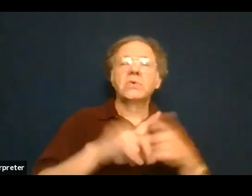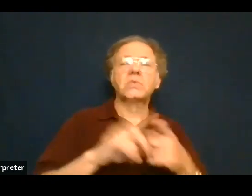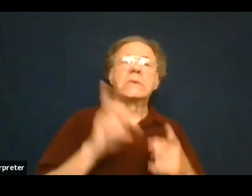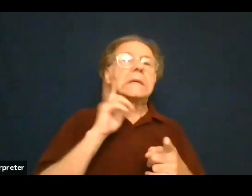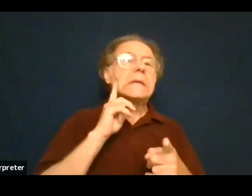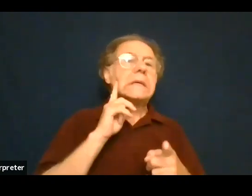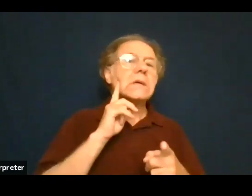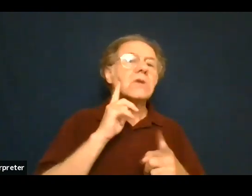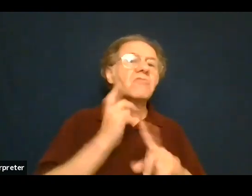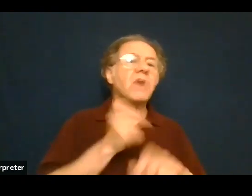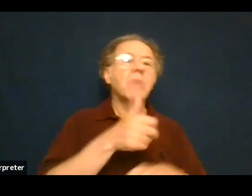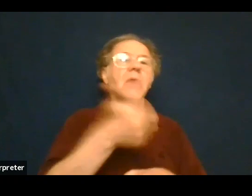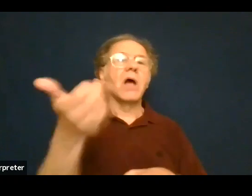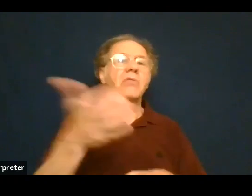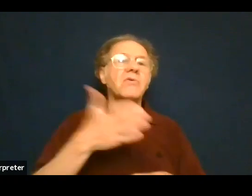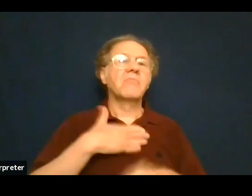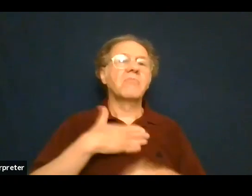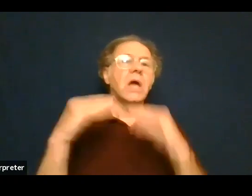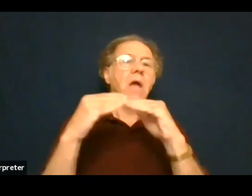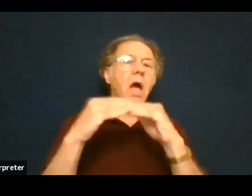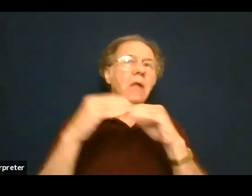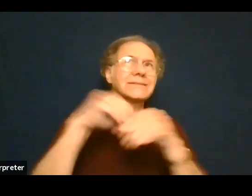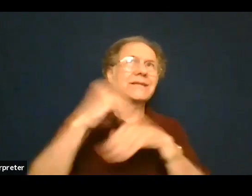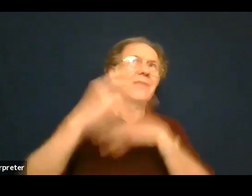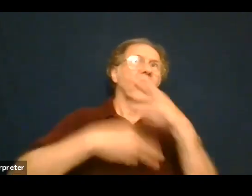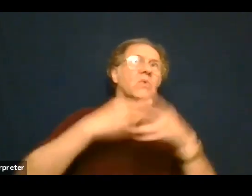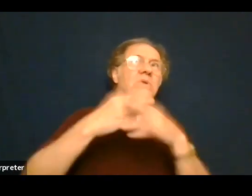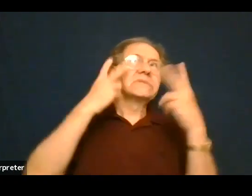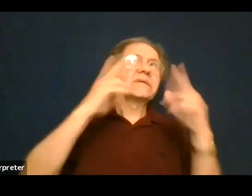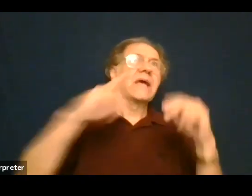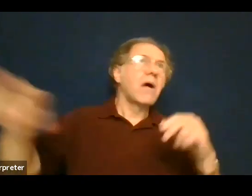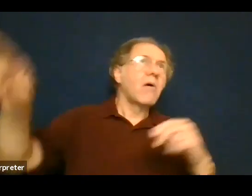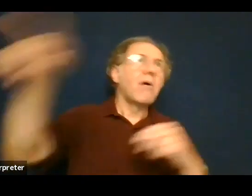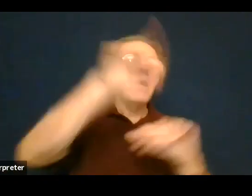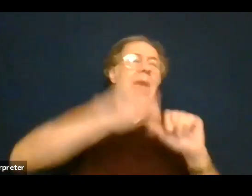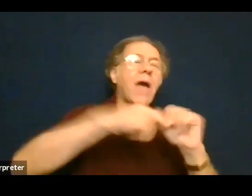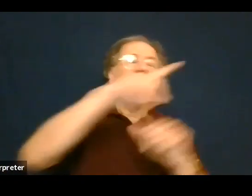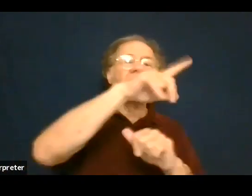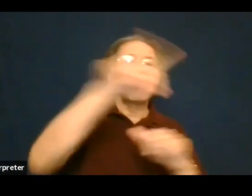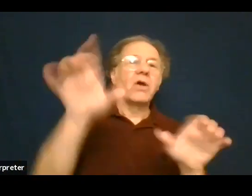around the world to see how they're doing.